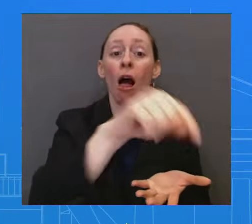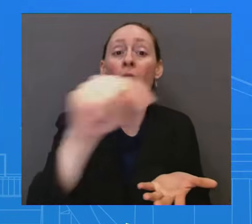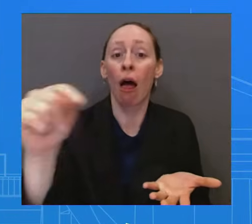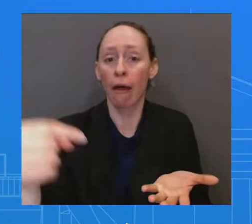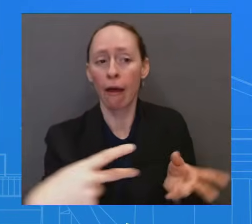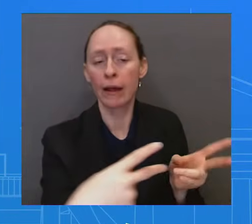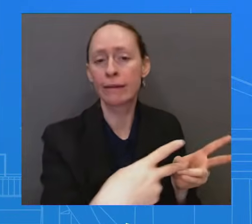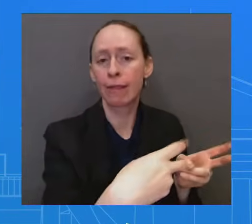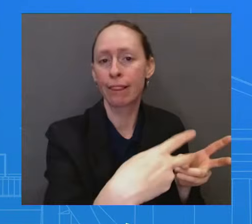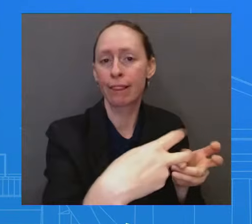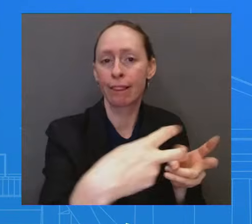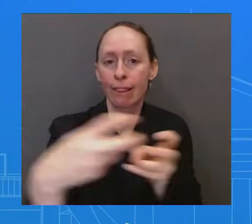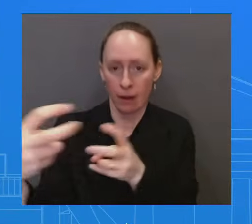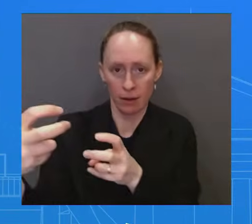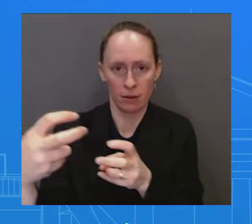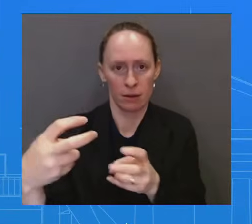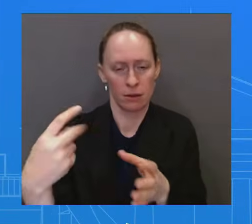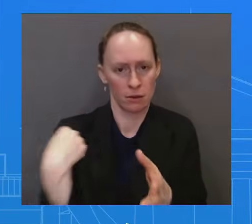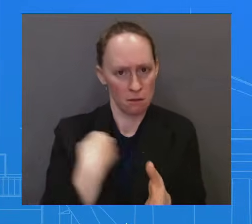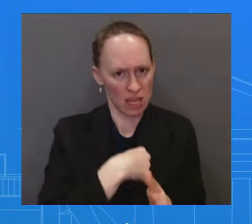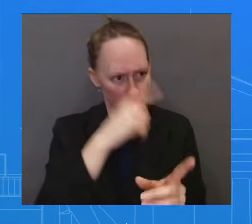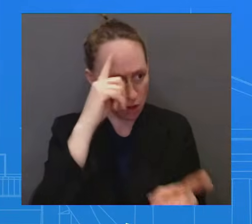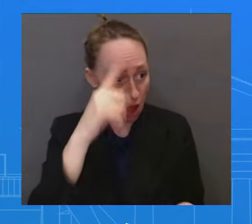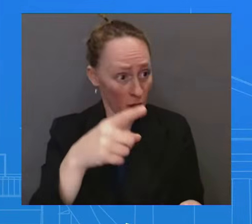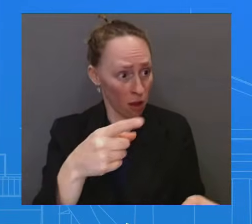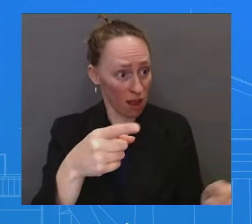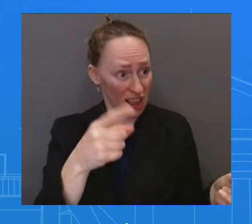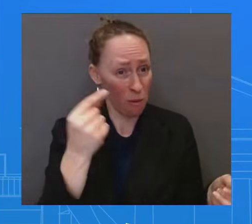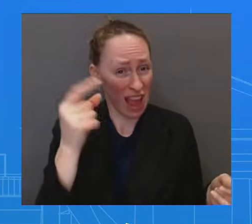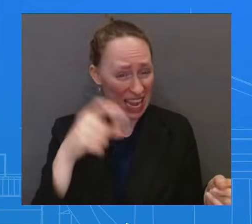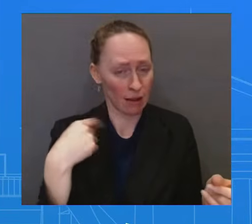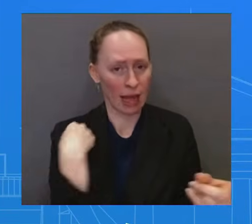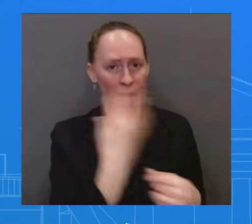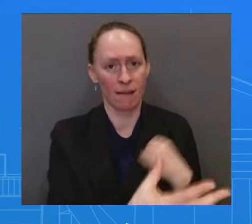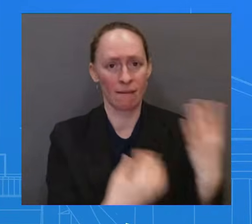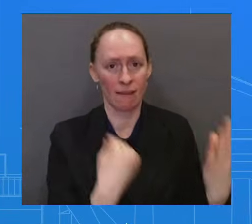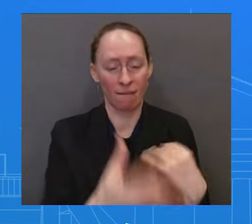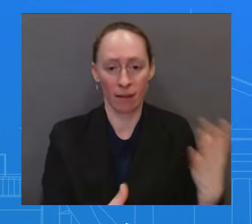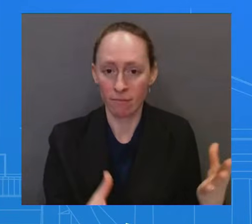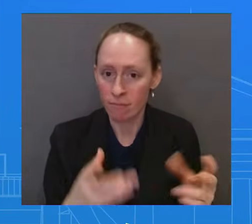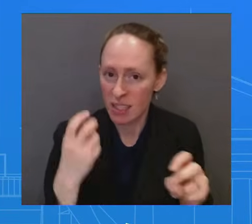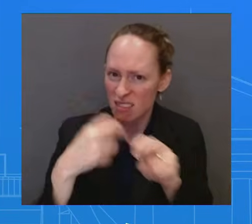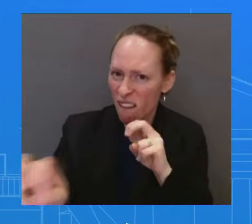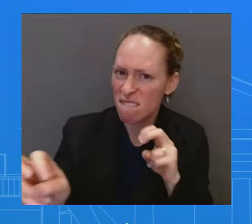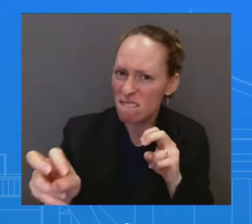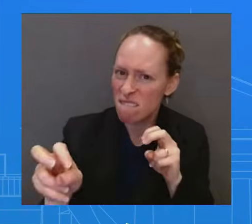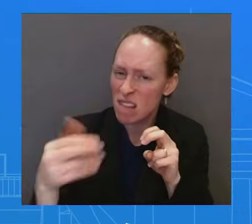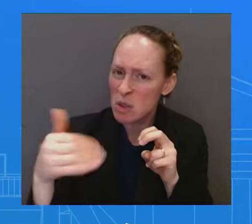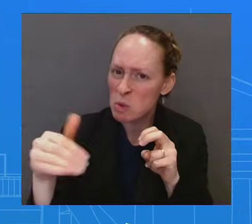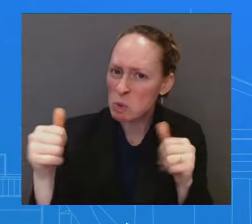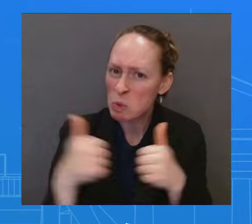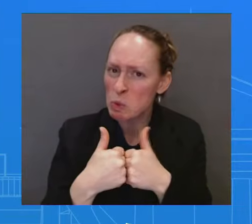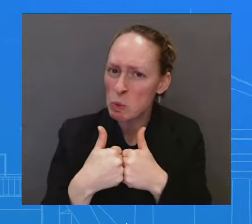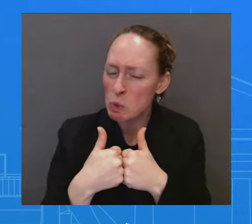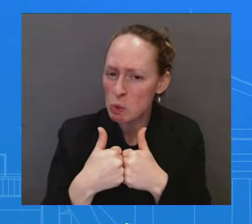but it doesn't mean we're going to back off of it. And, again, the -- the -- you know, the last 24 hours, you had more trucks going in through Kerem Shalom